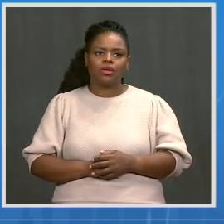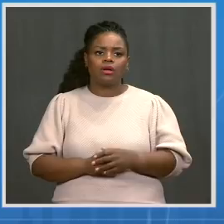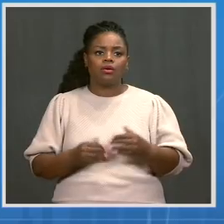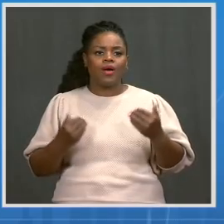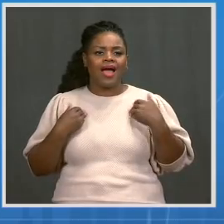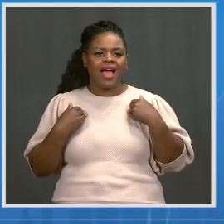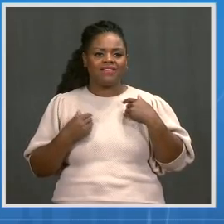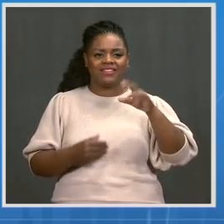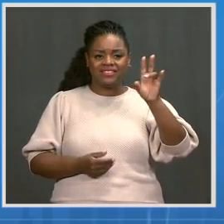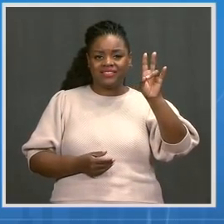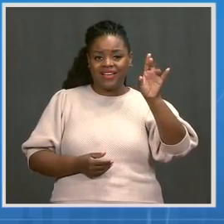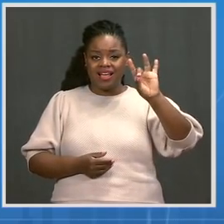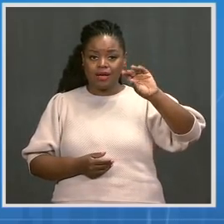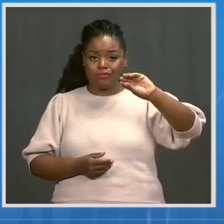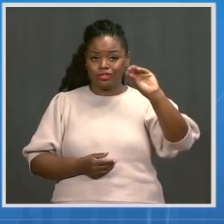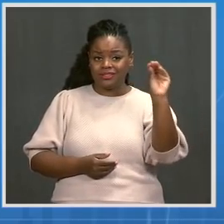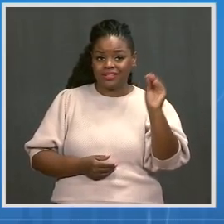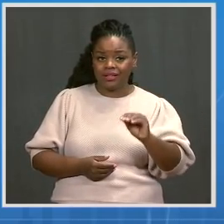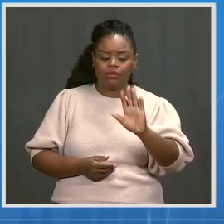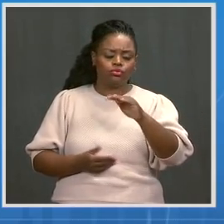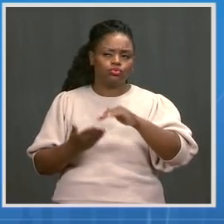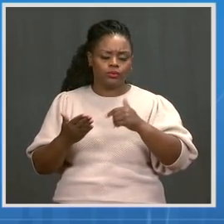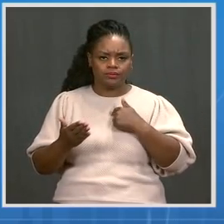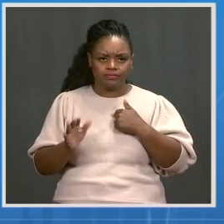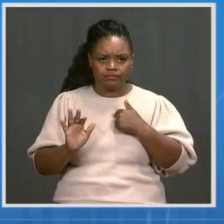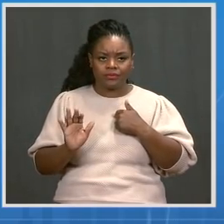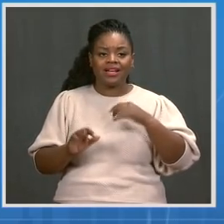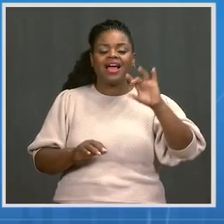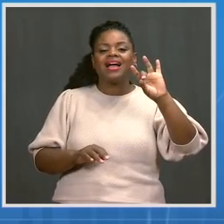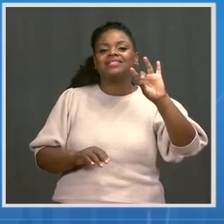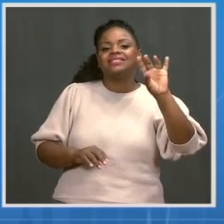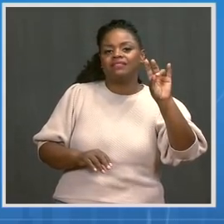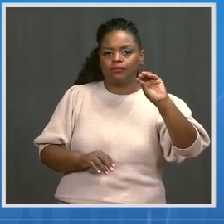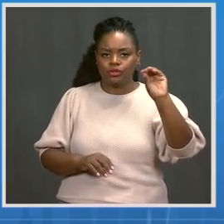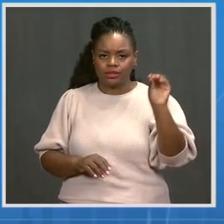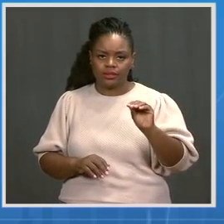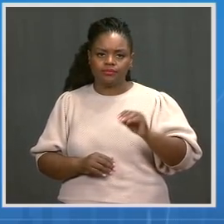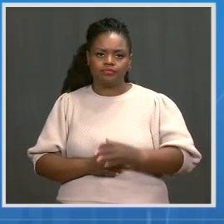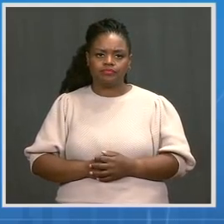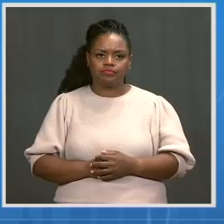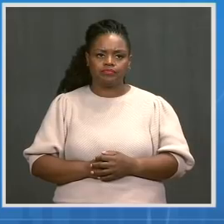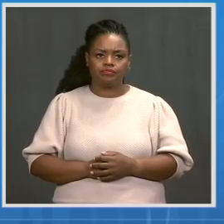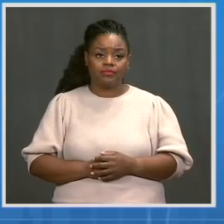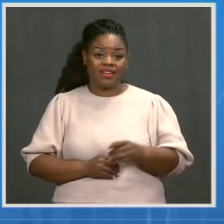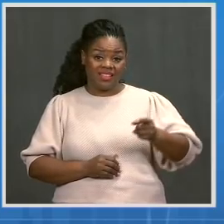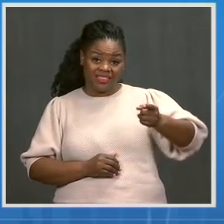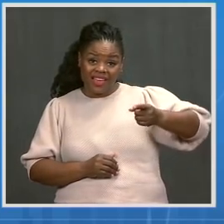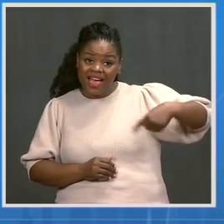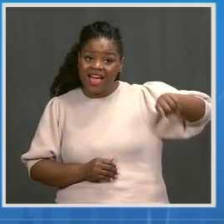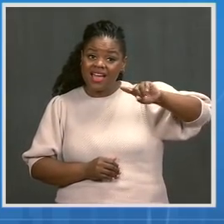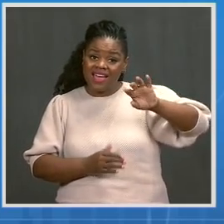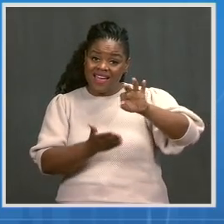Again, 87 percent of seniors, who tragically accounted for about 80 percent of COVID deaths,